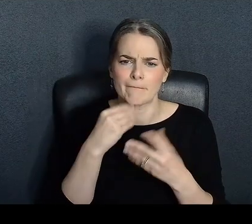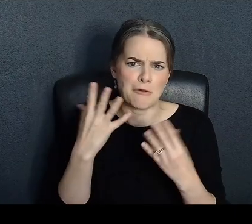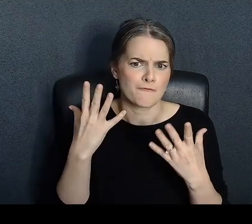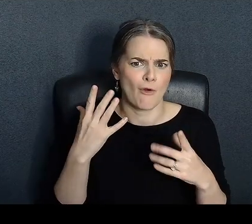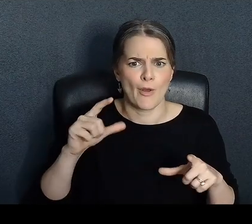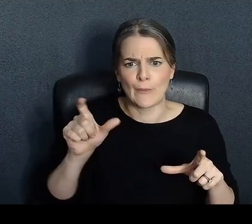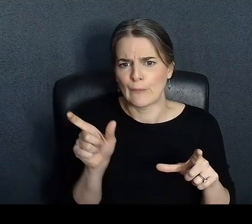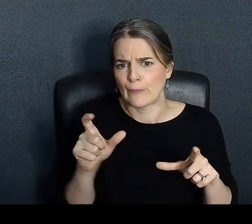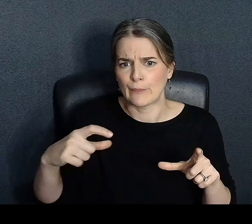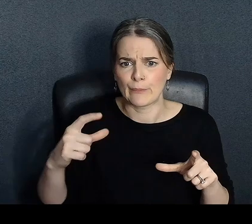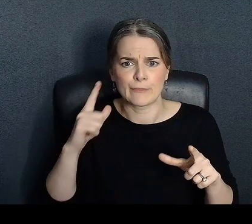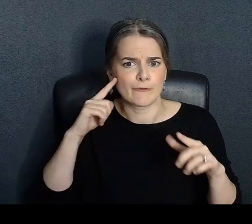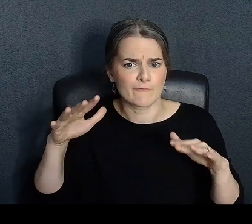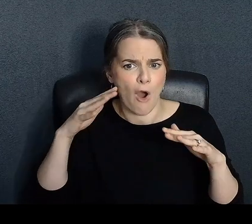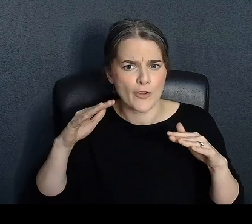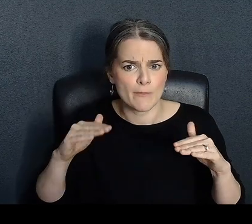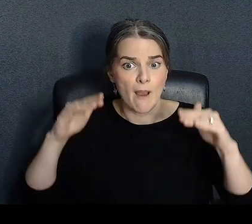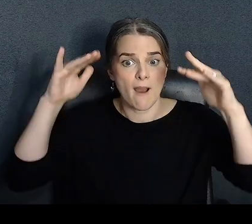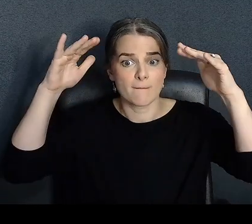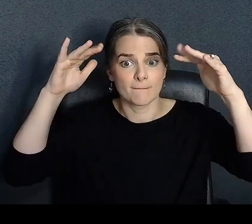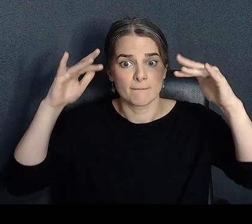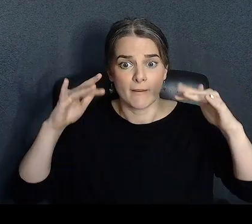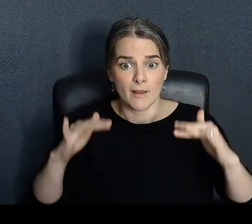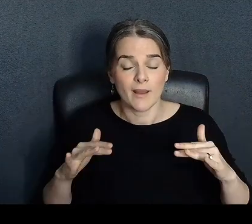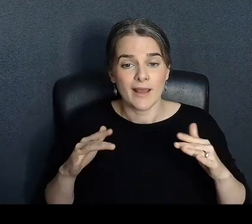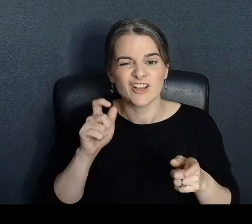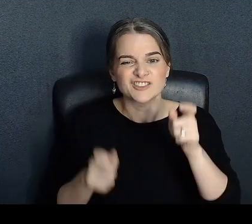and also the voice on the other line